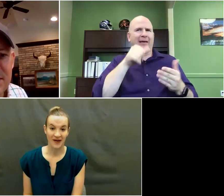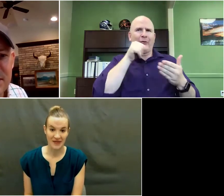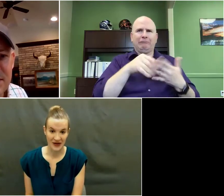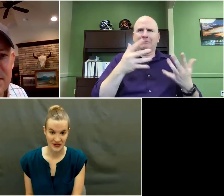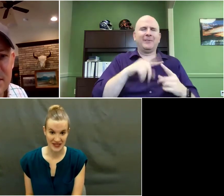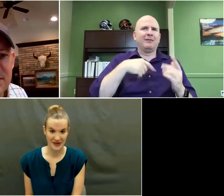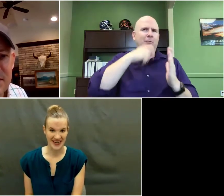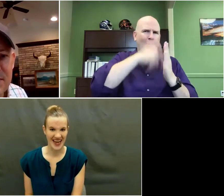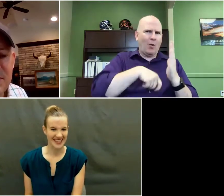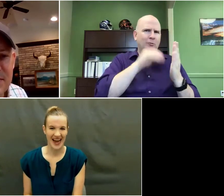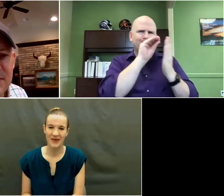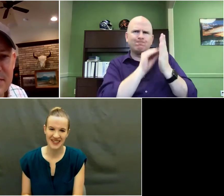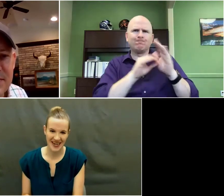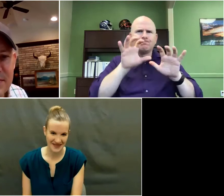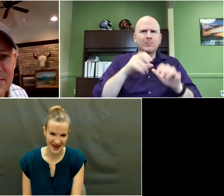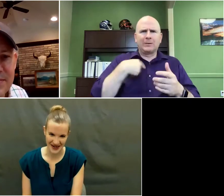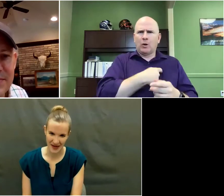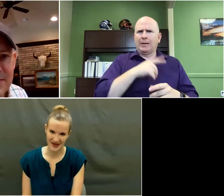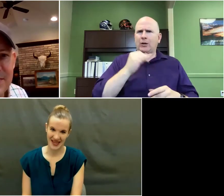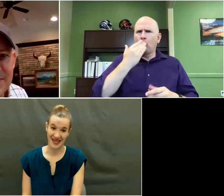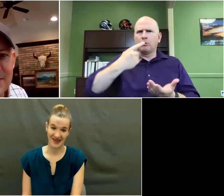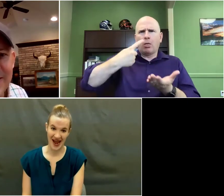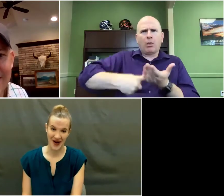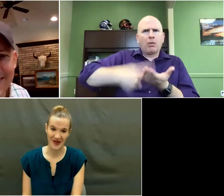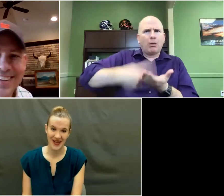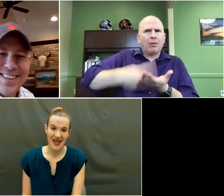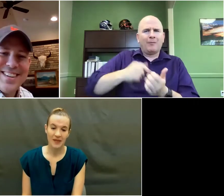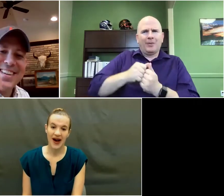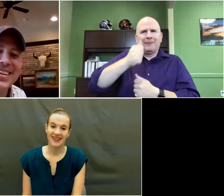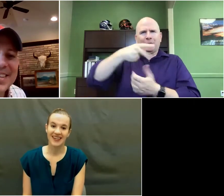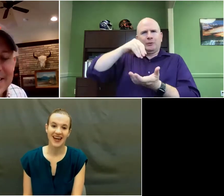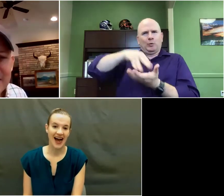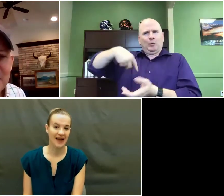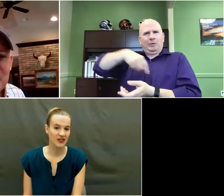the Americans Disabilities Act. I wish that I could find a copy of that letter now. But I'm sure